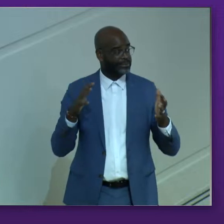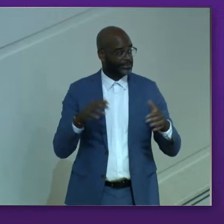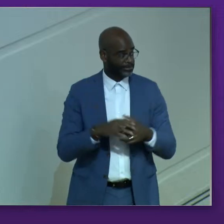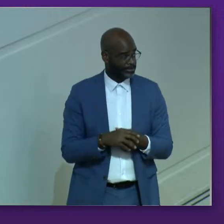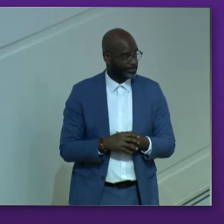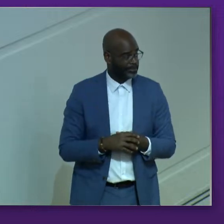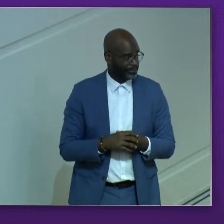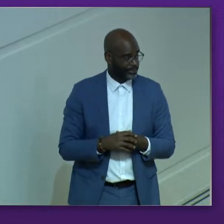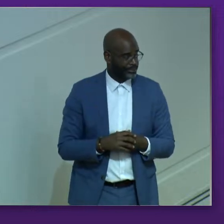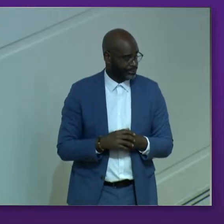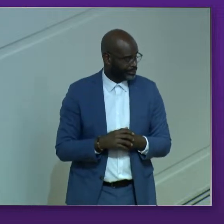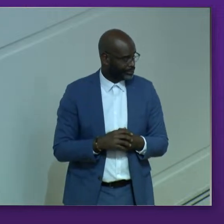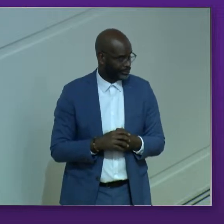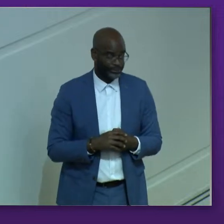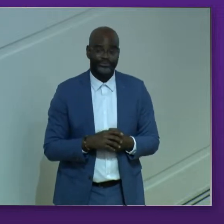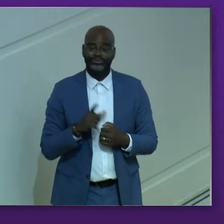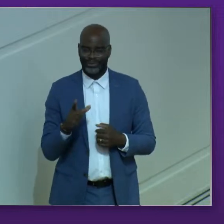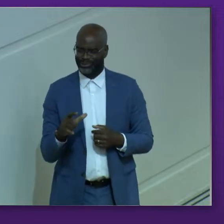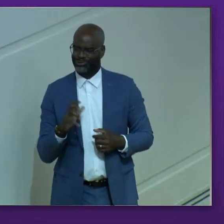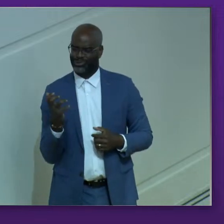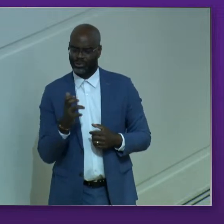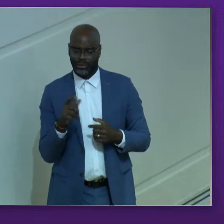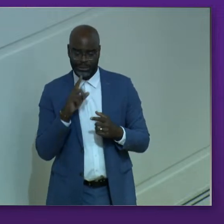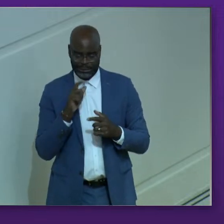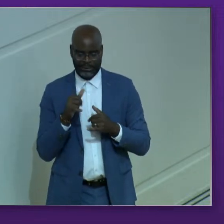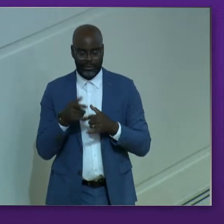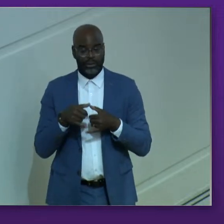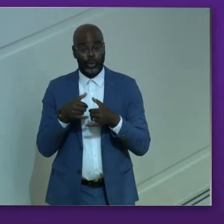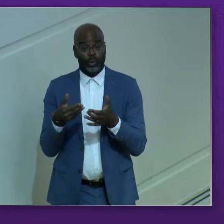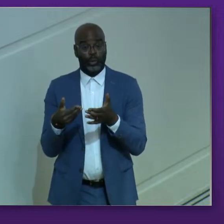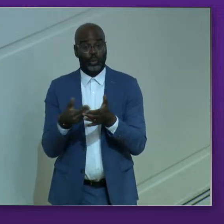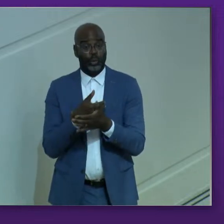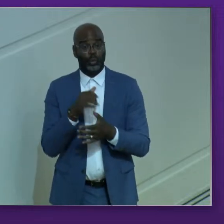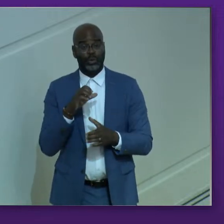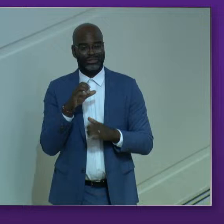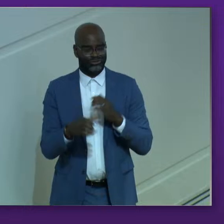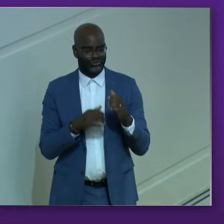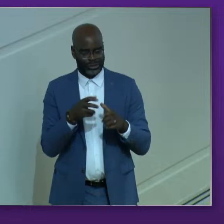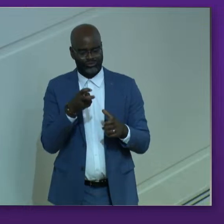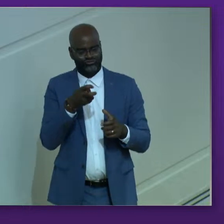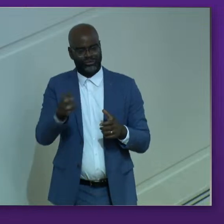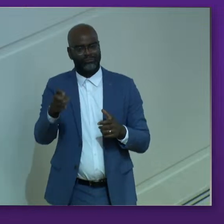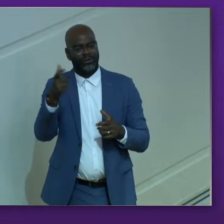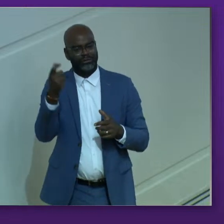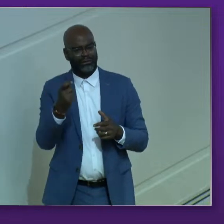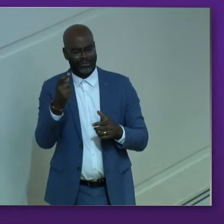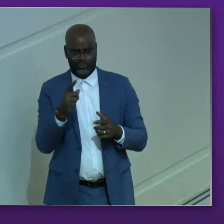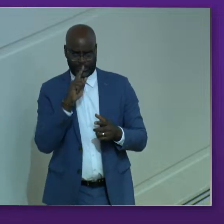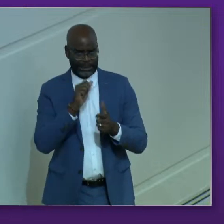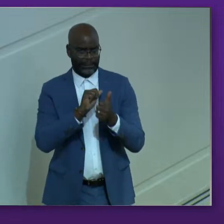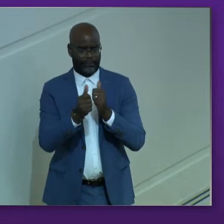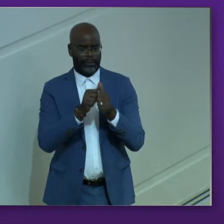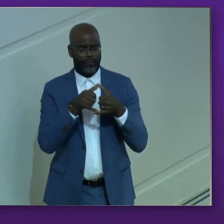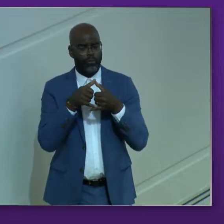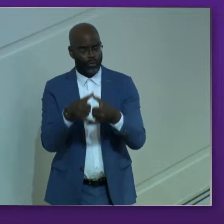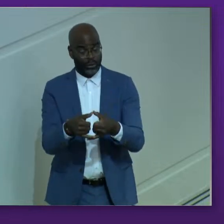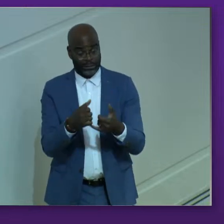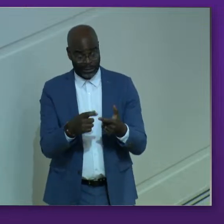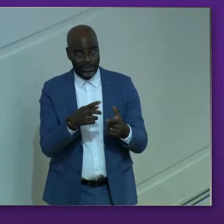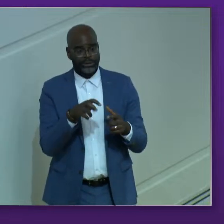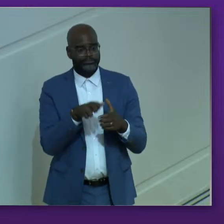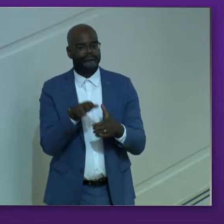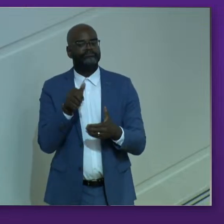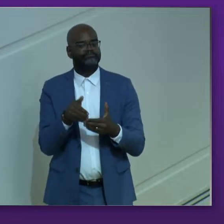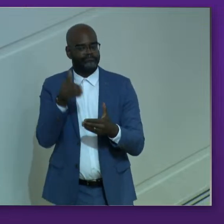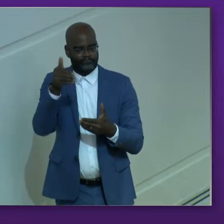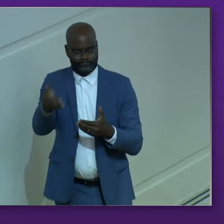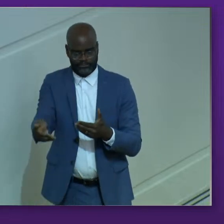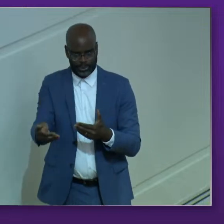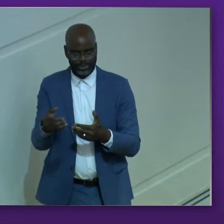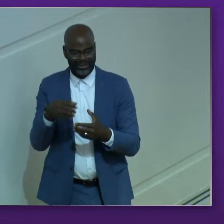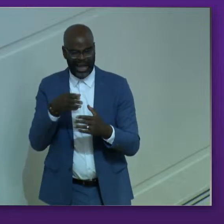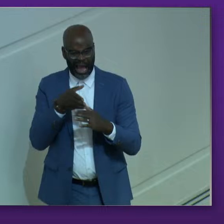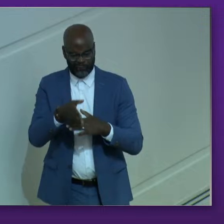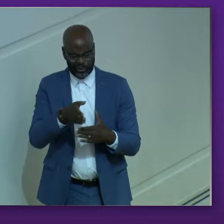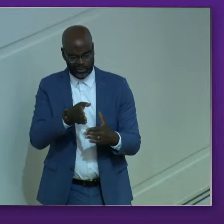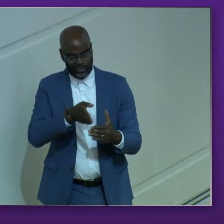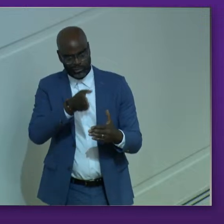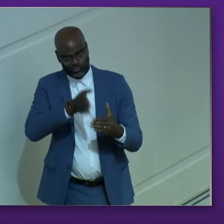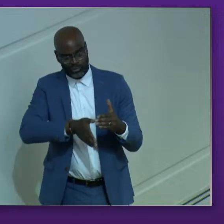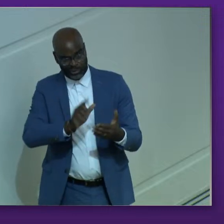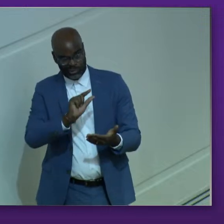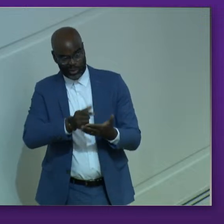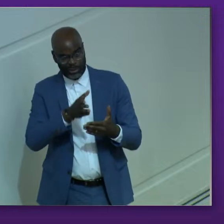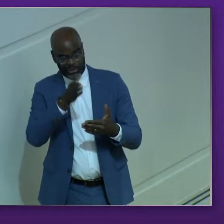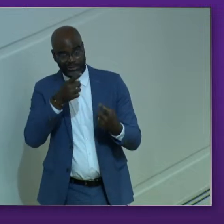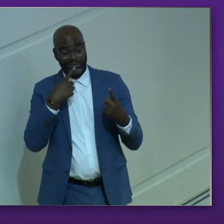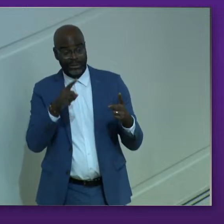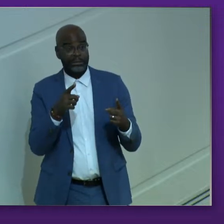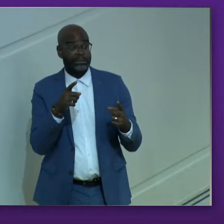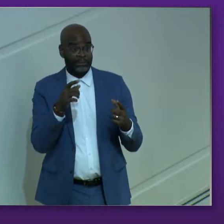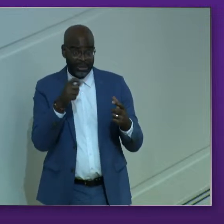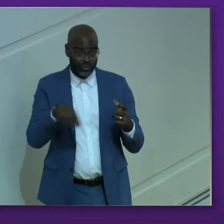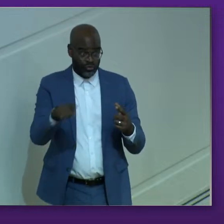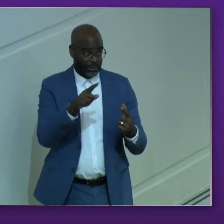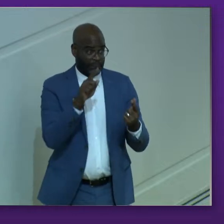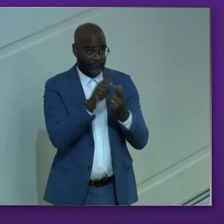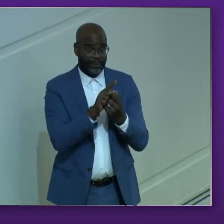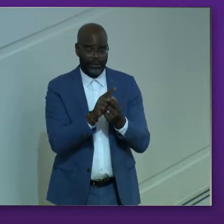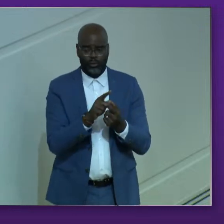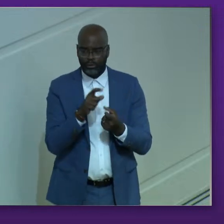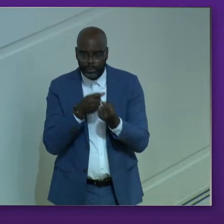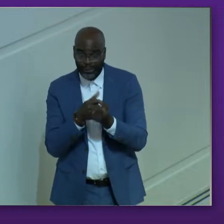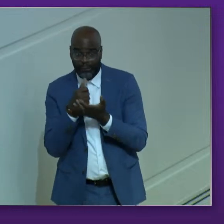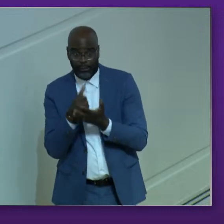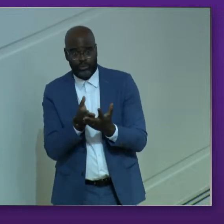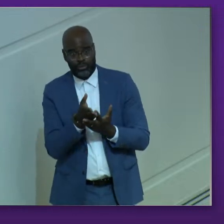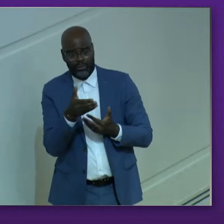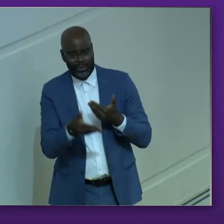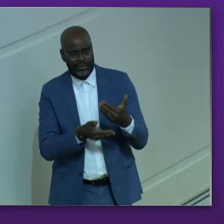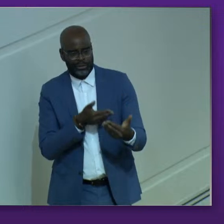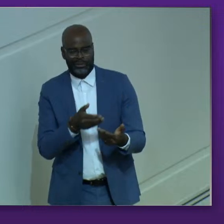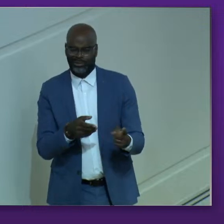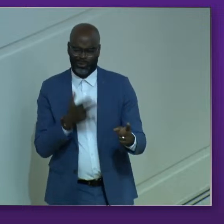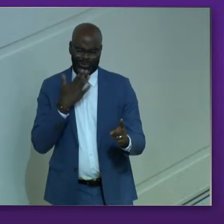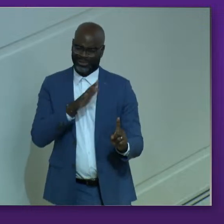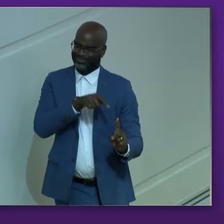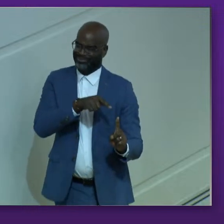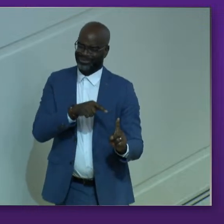THAT TEAM.